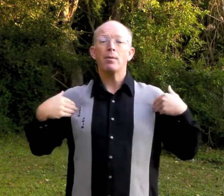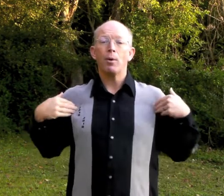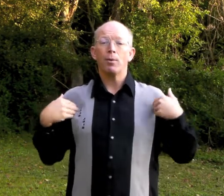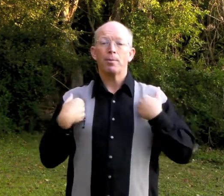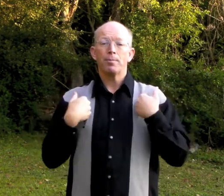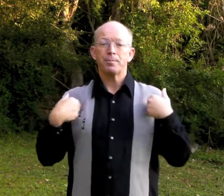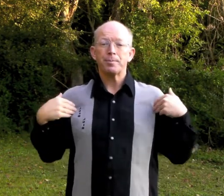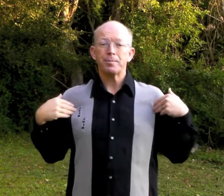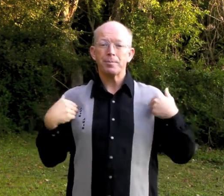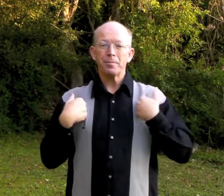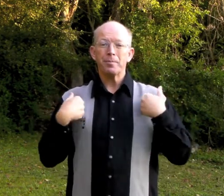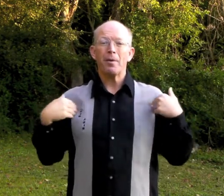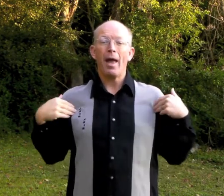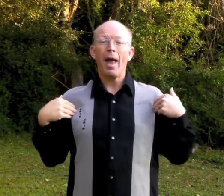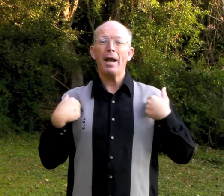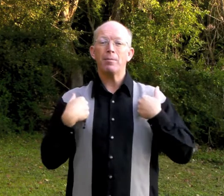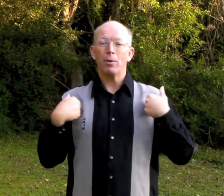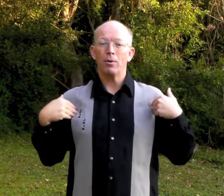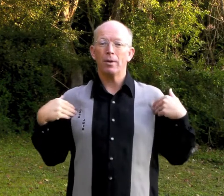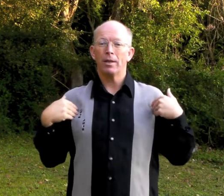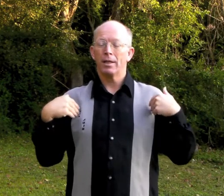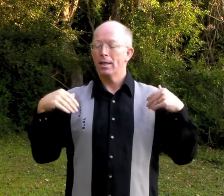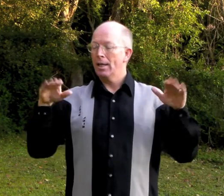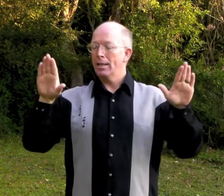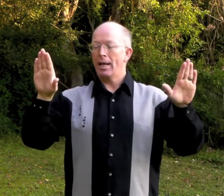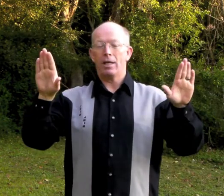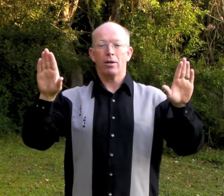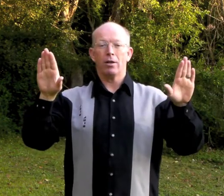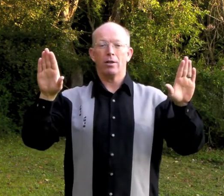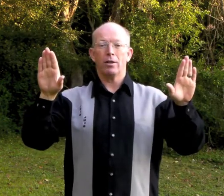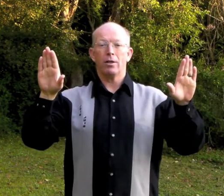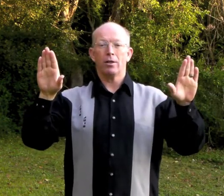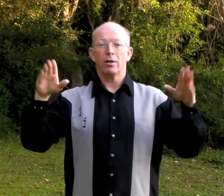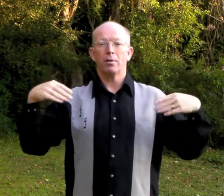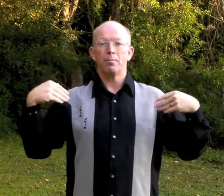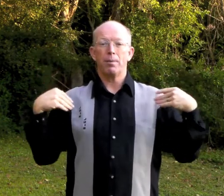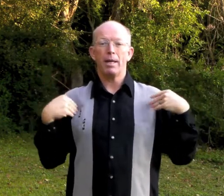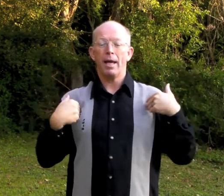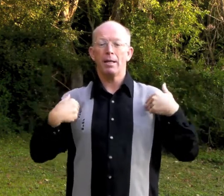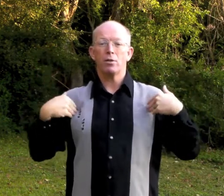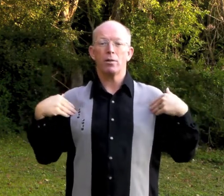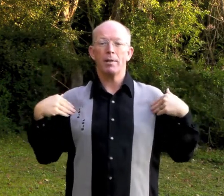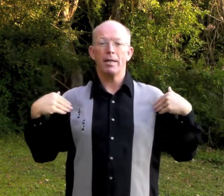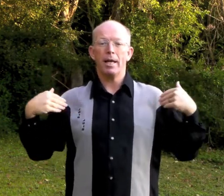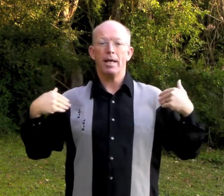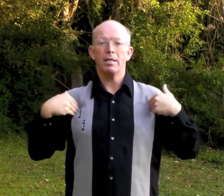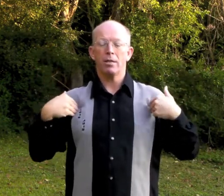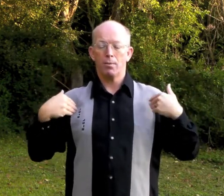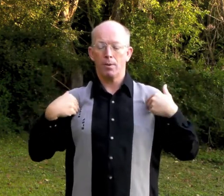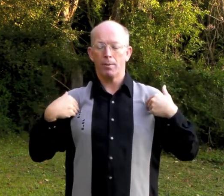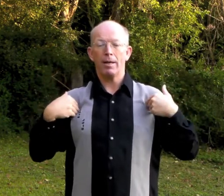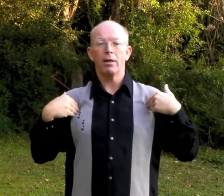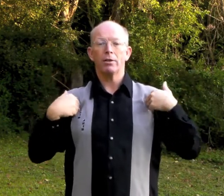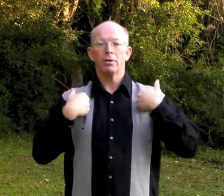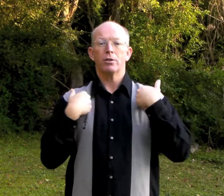ANIMAL ANIMAL – Take your B-hands or your mitten hands and you put them right here on your